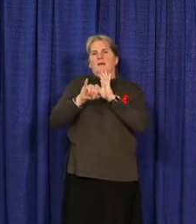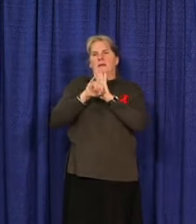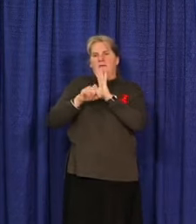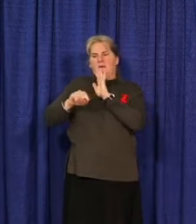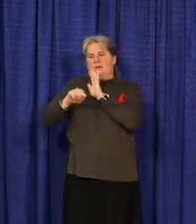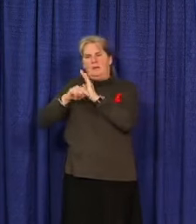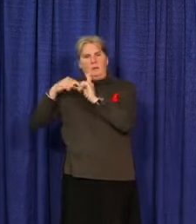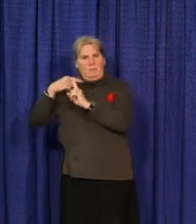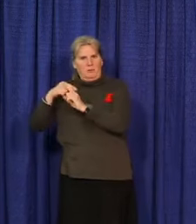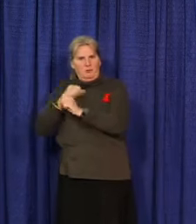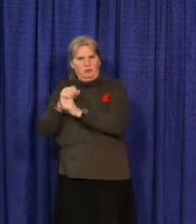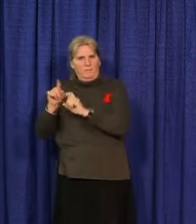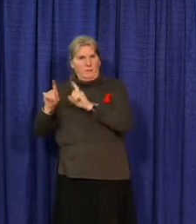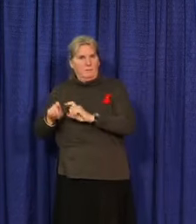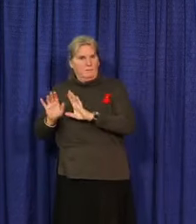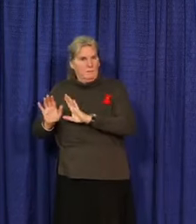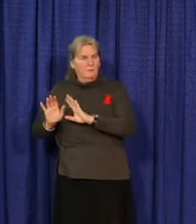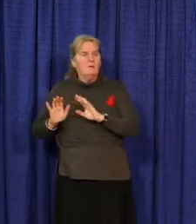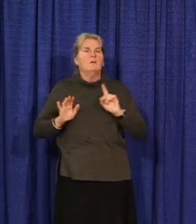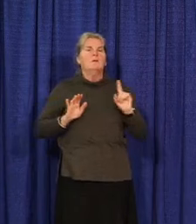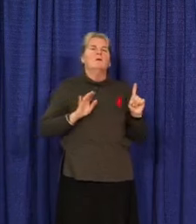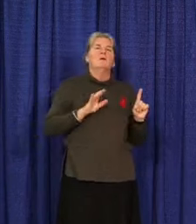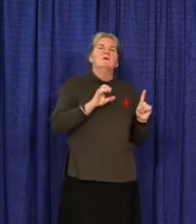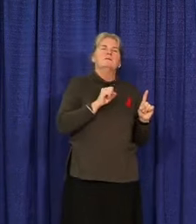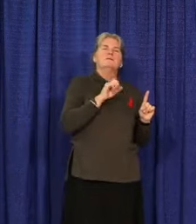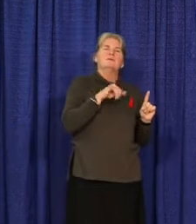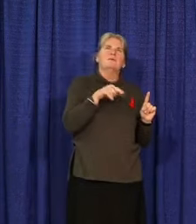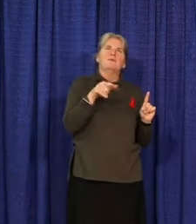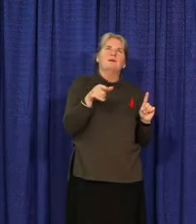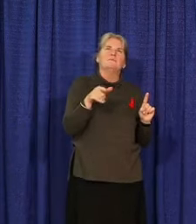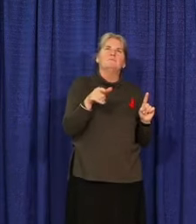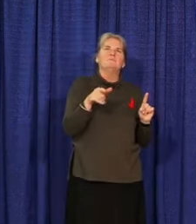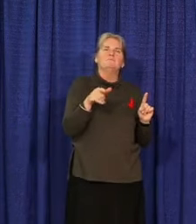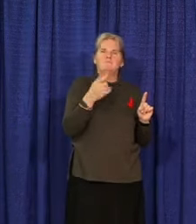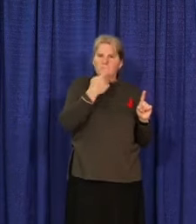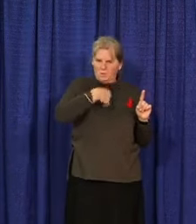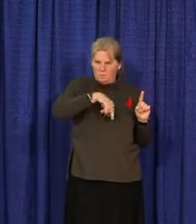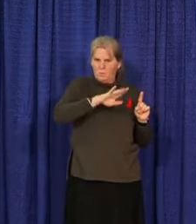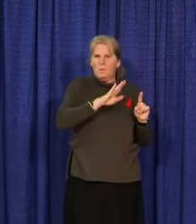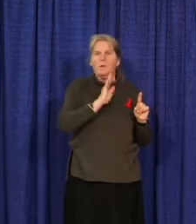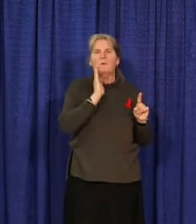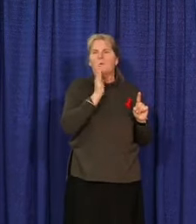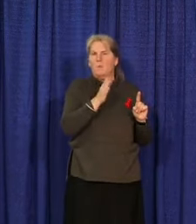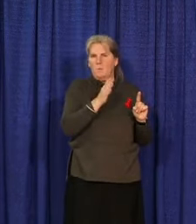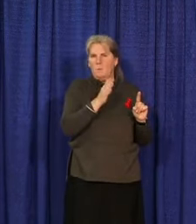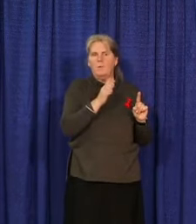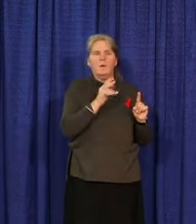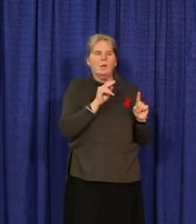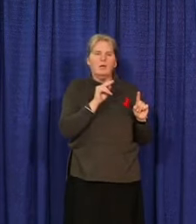communicable disease control. And again, this is something that we will be practising and